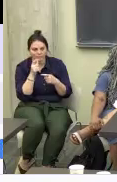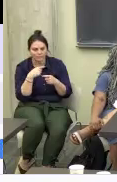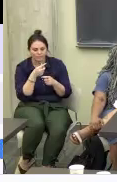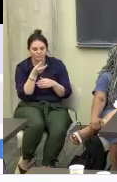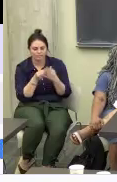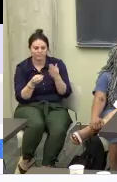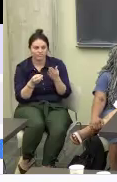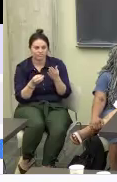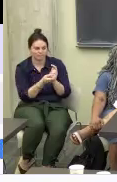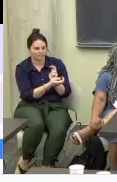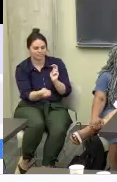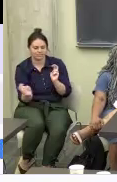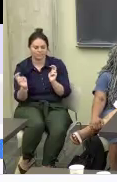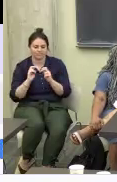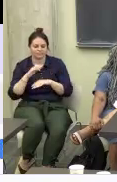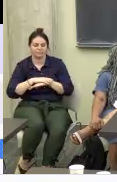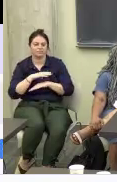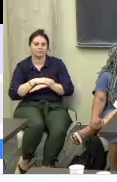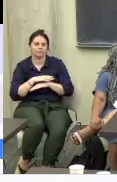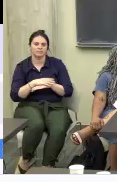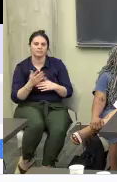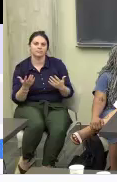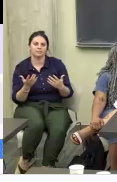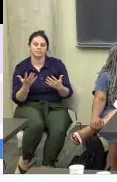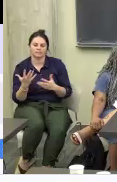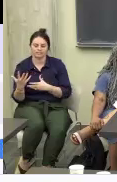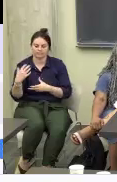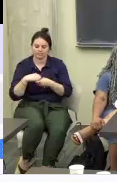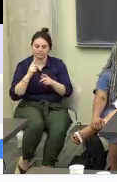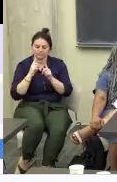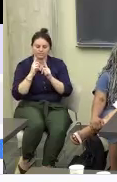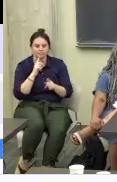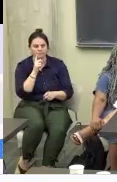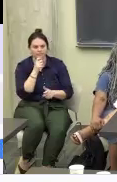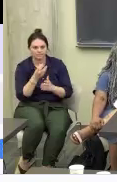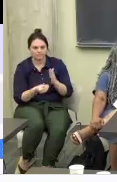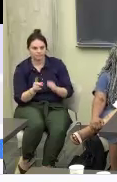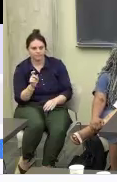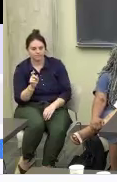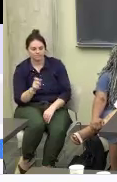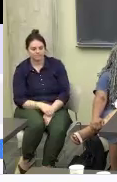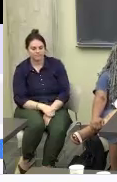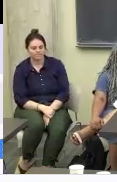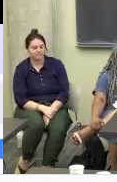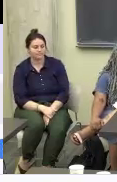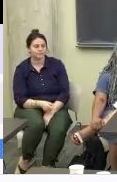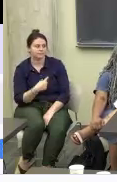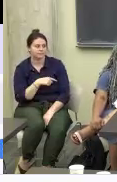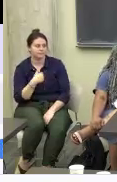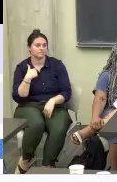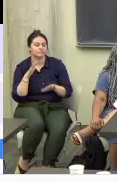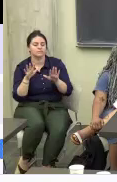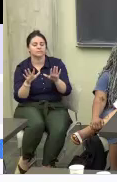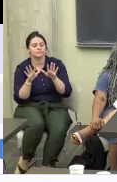table? Who are we missing in this conversation? And we've had incredible, great services from